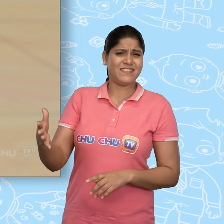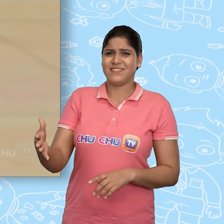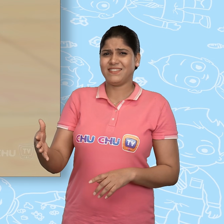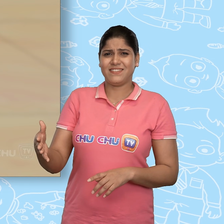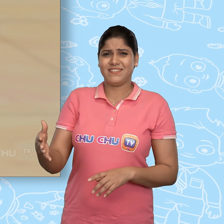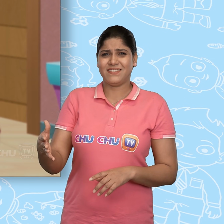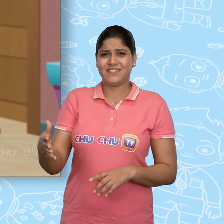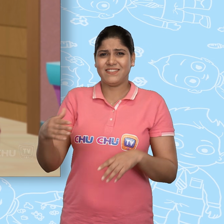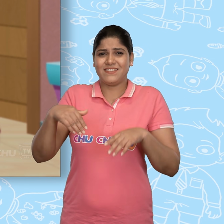No.